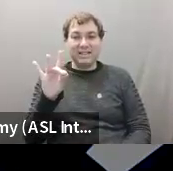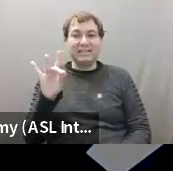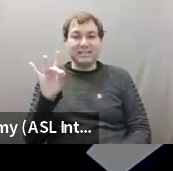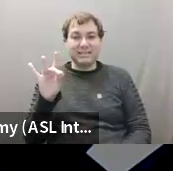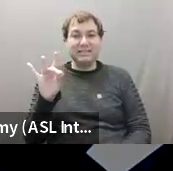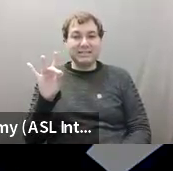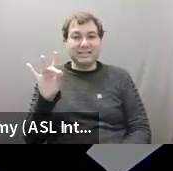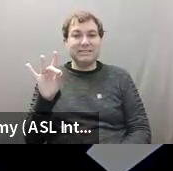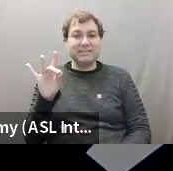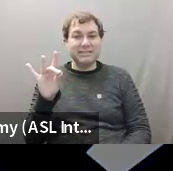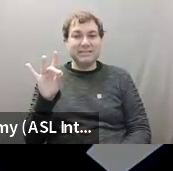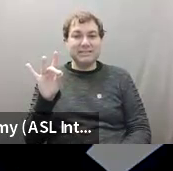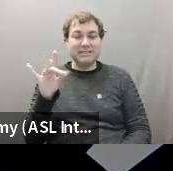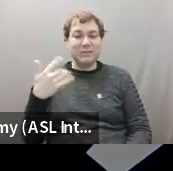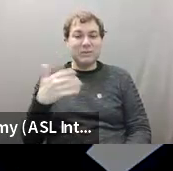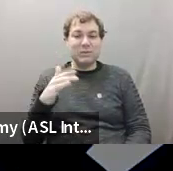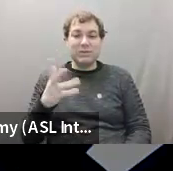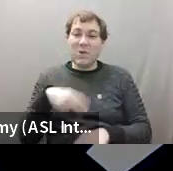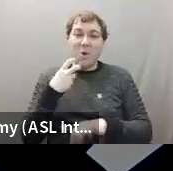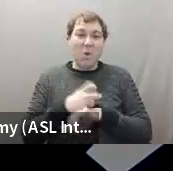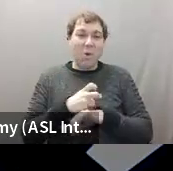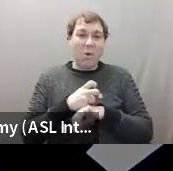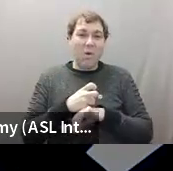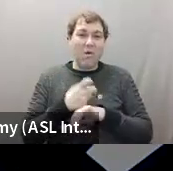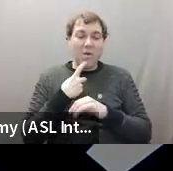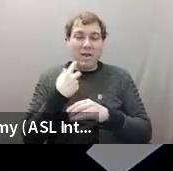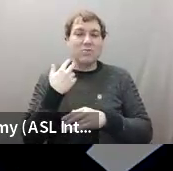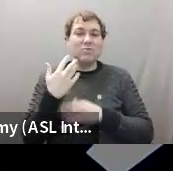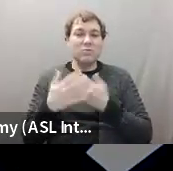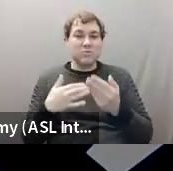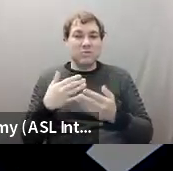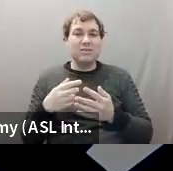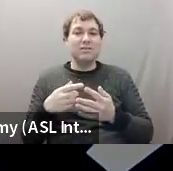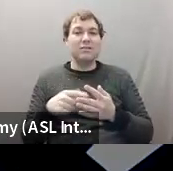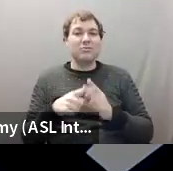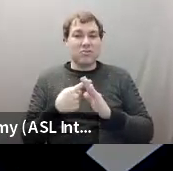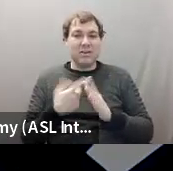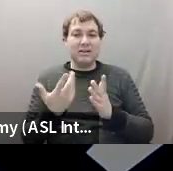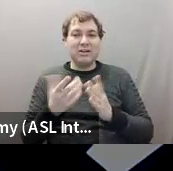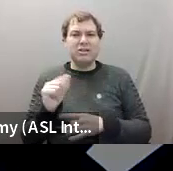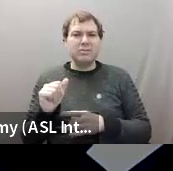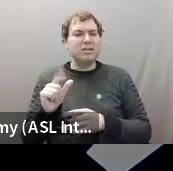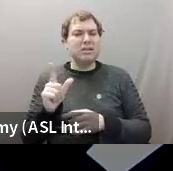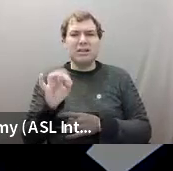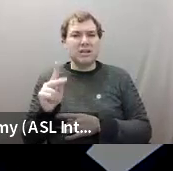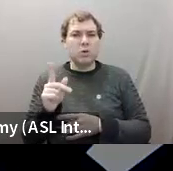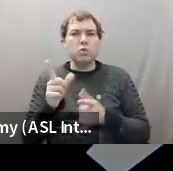james turner: it it was hard for me. So I basically had to james turner: here at disability work. What do we preach independent living?